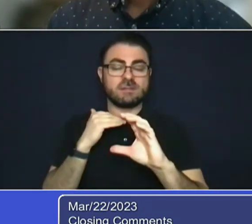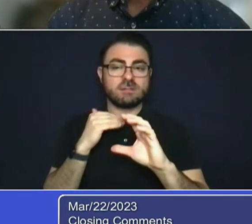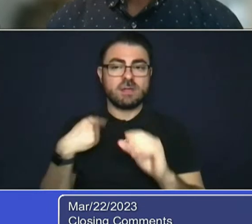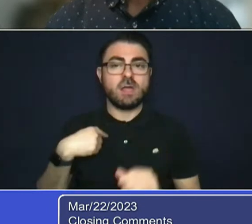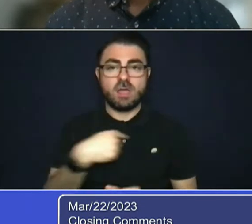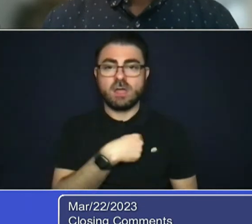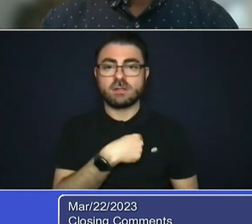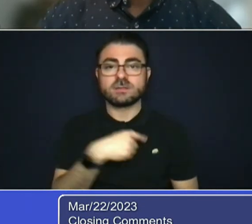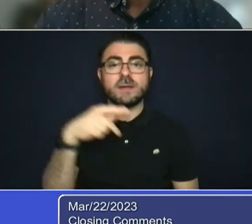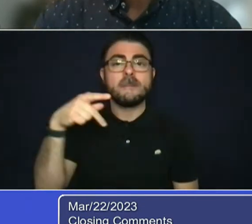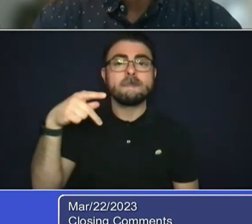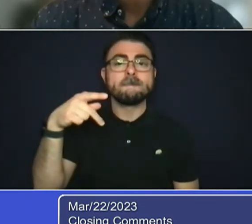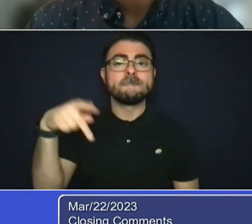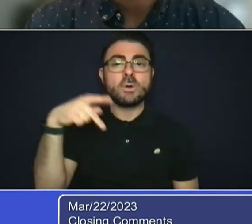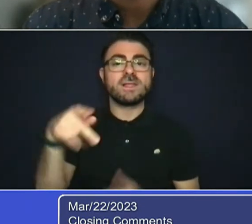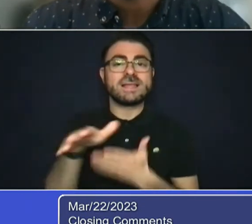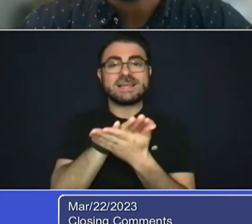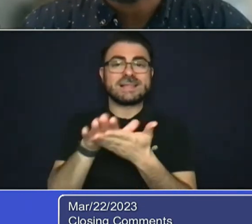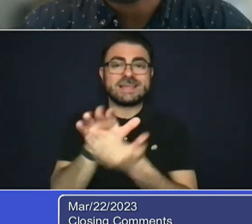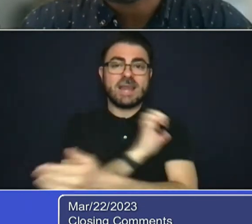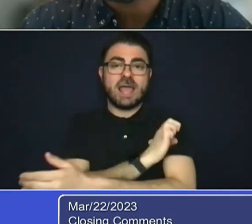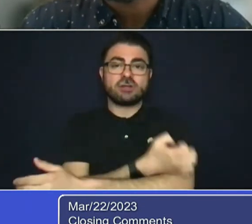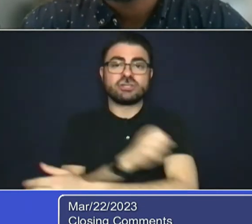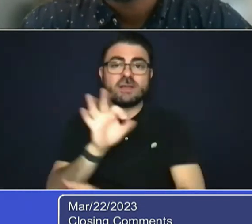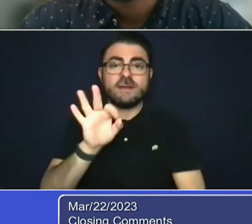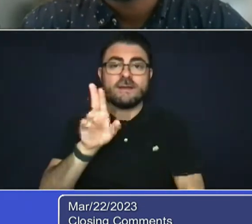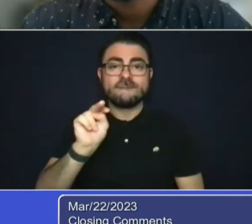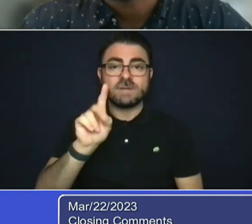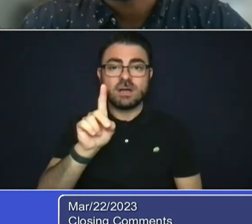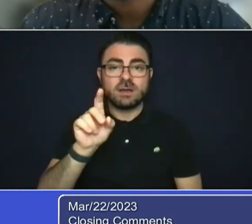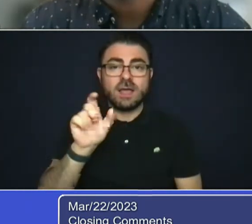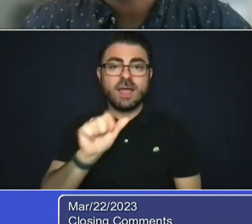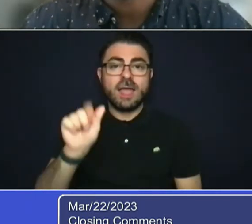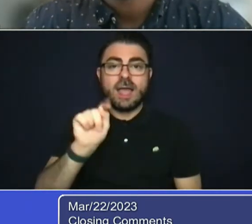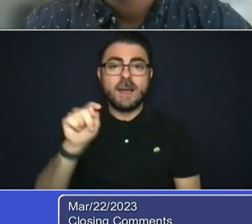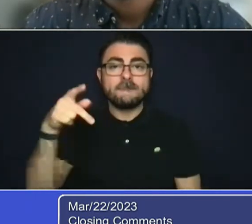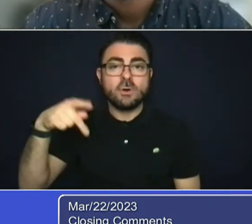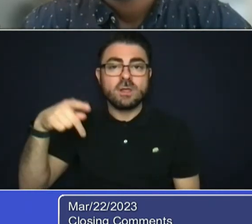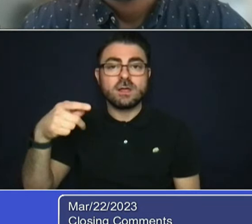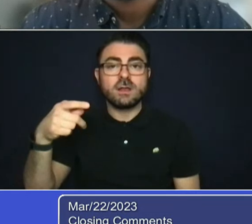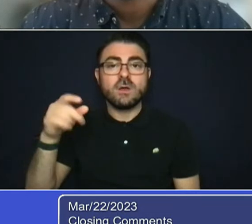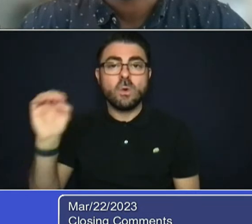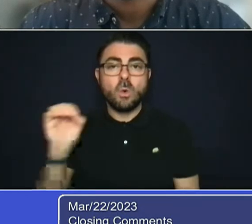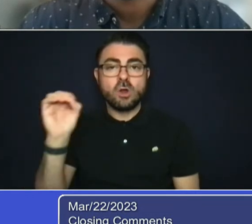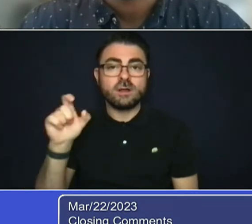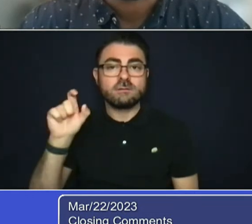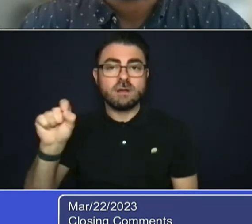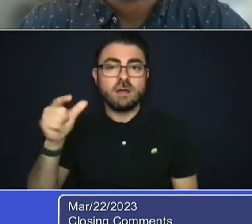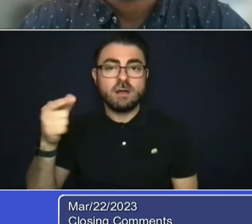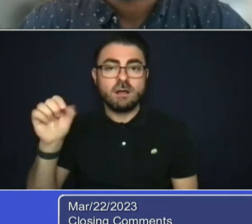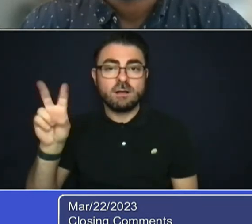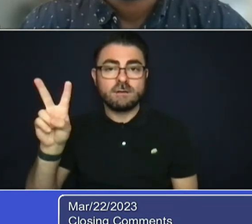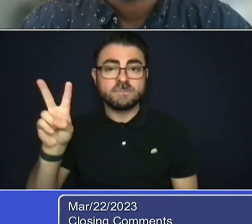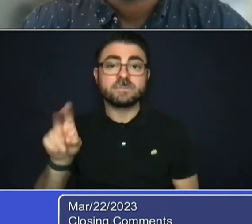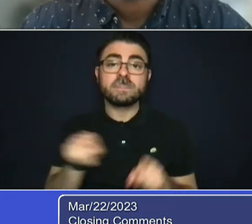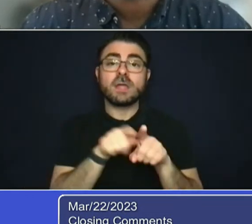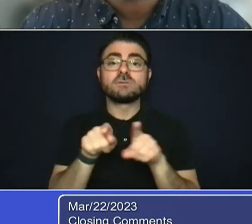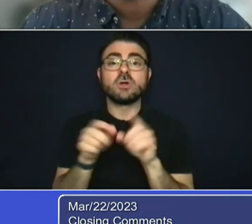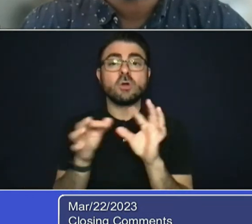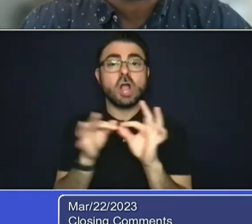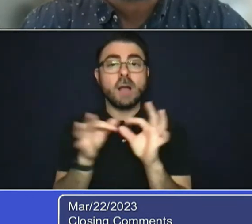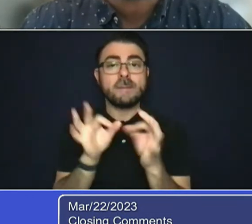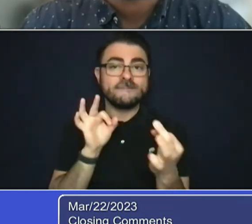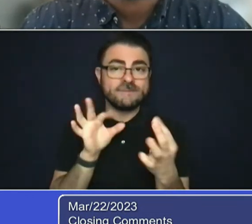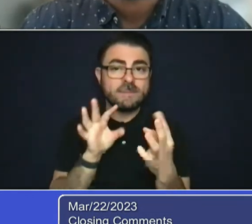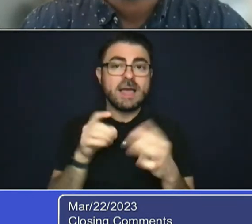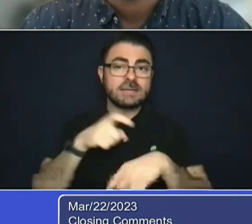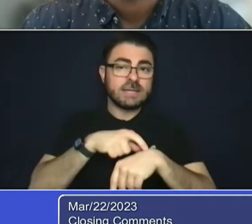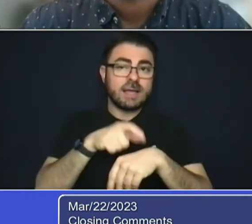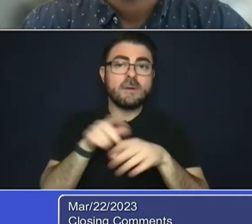THERE IF YOU HAVE ANY QUESTIONS